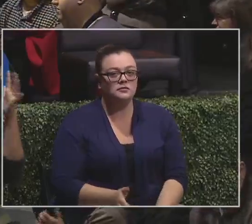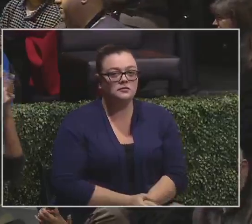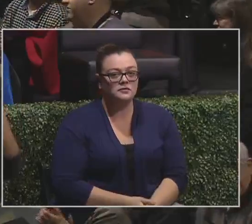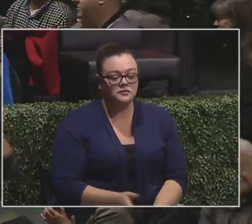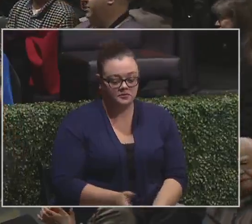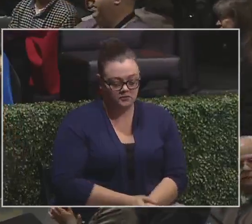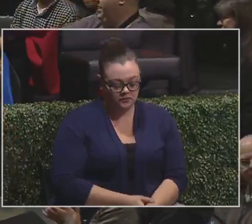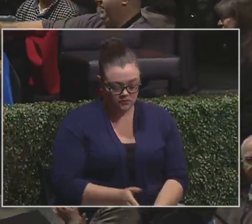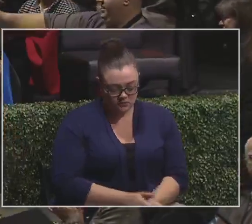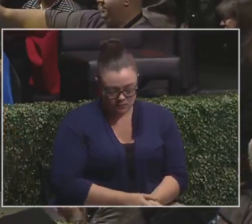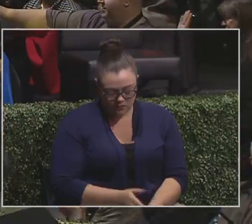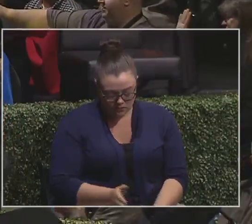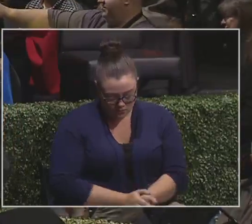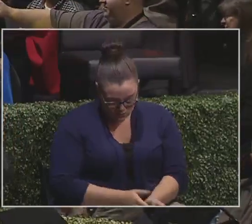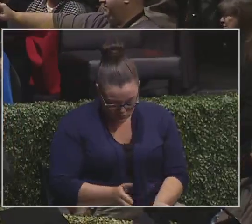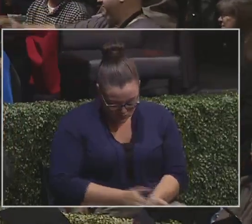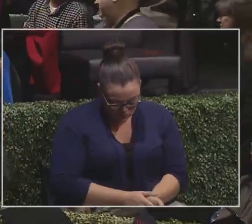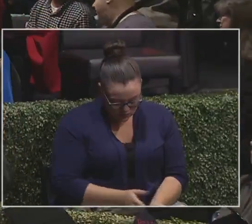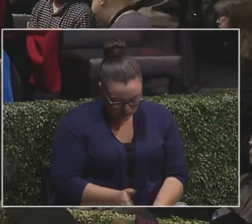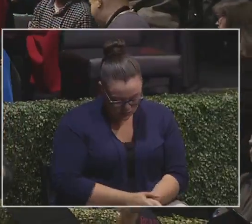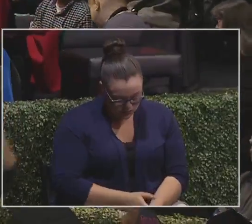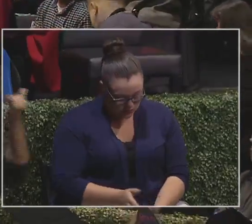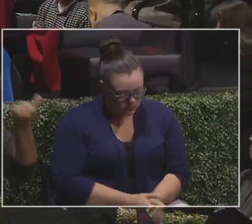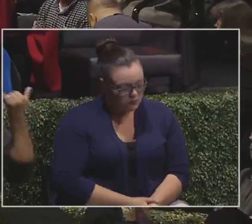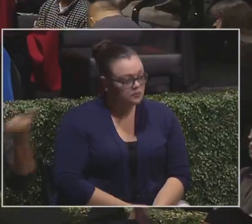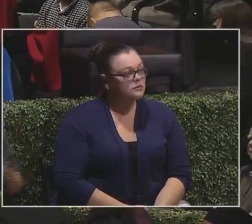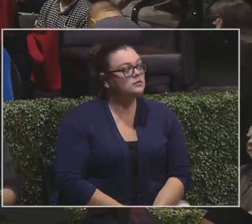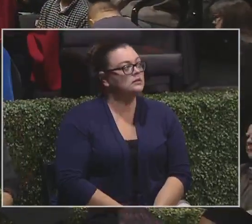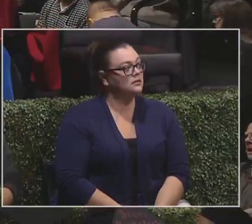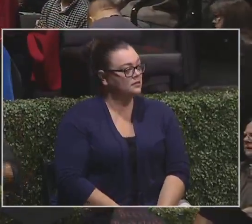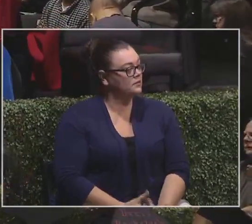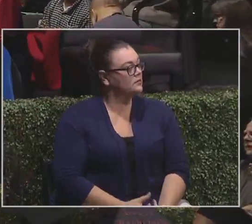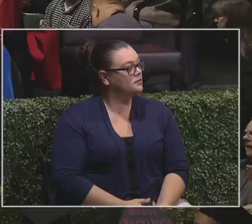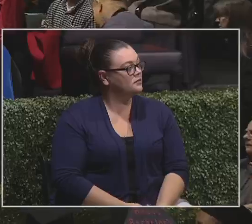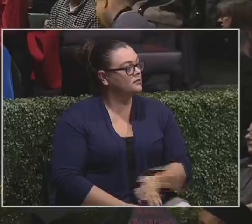FATHERS OF OUR GRADUATES TO PLEASE STAND AND LET US THANK YOU.